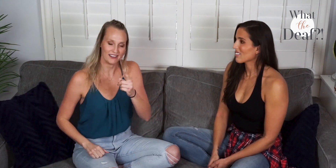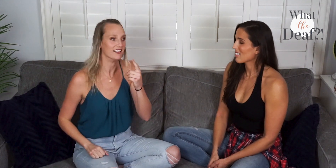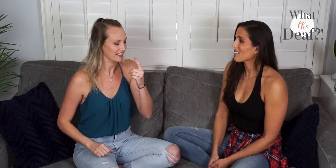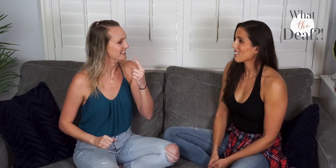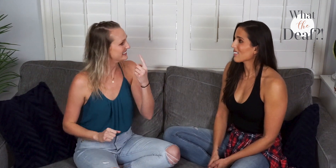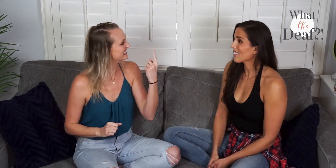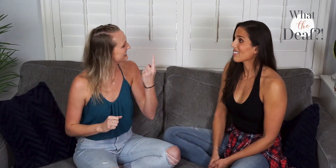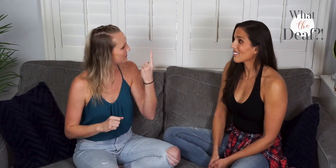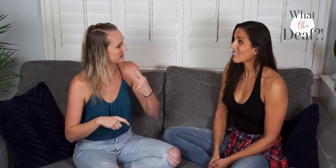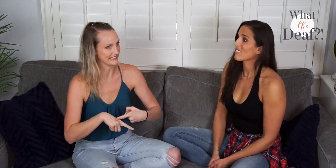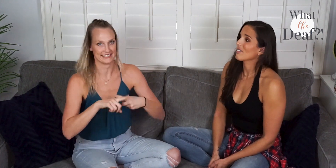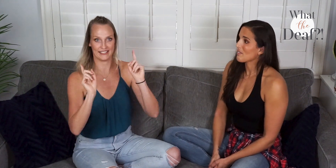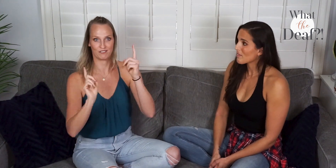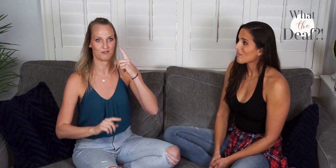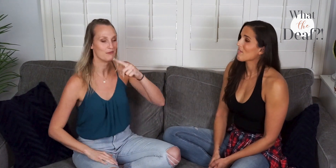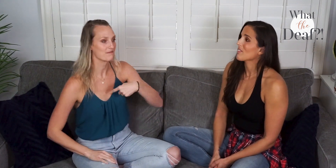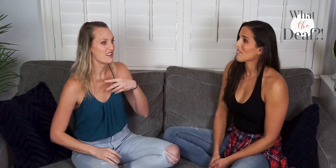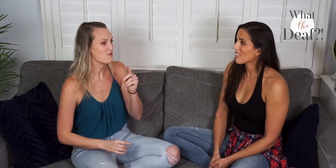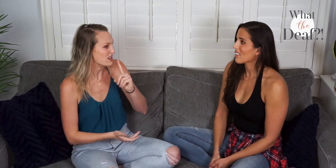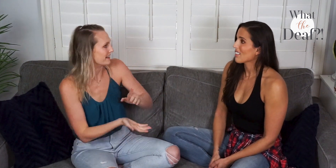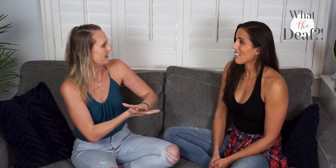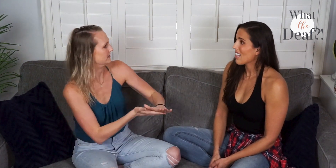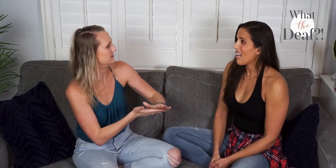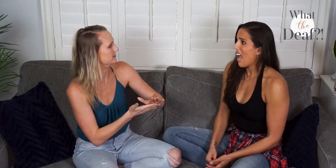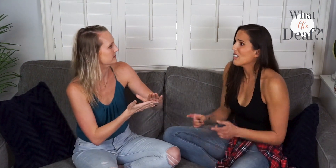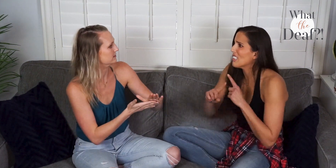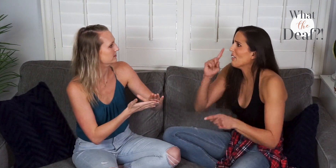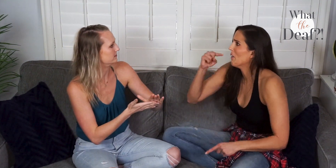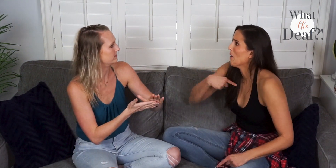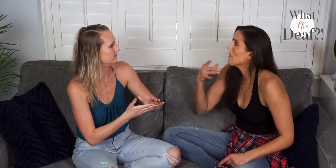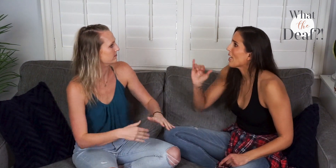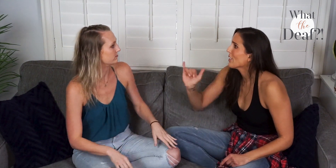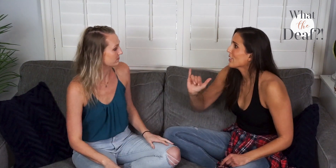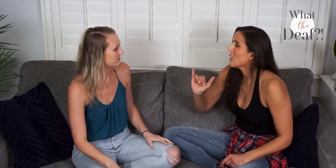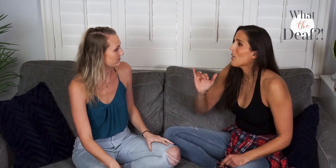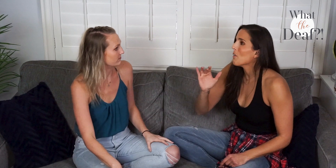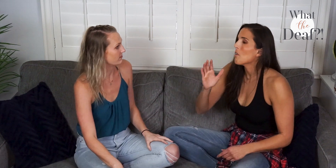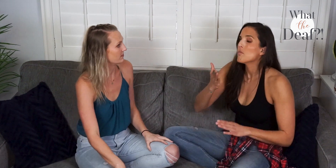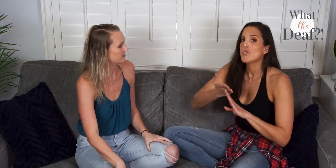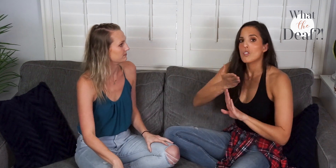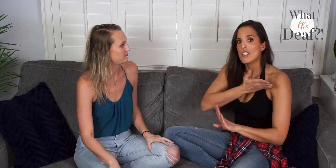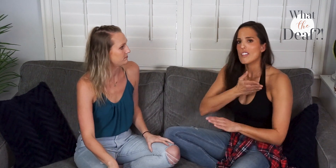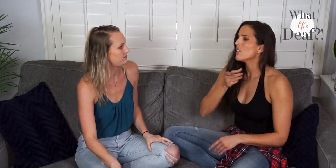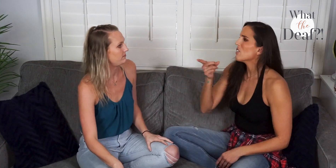which is really something different for me. And it was really nice. And it's different for me too.